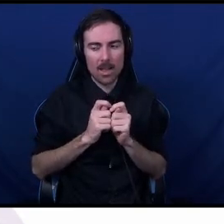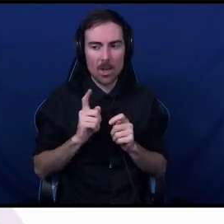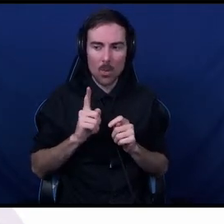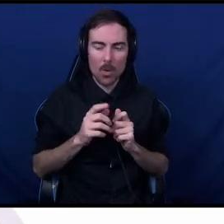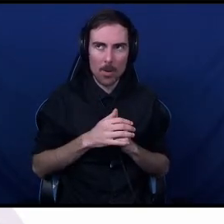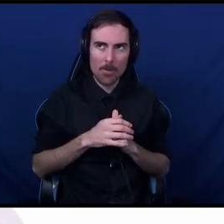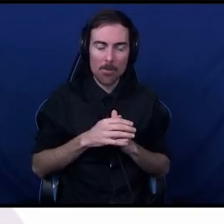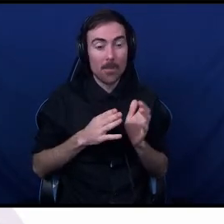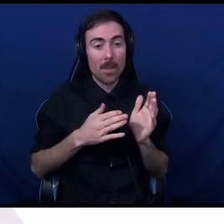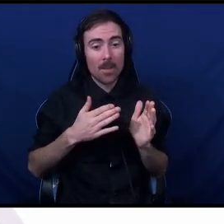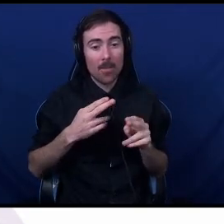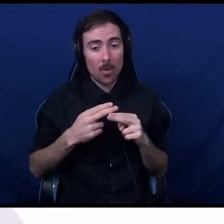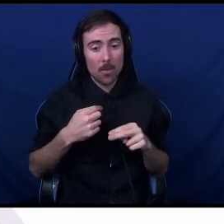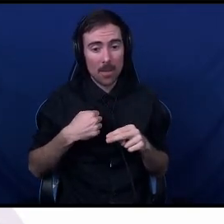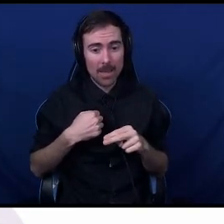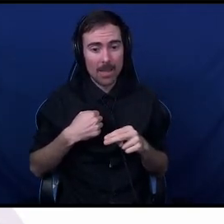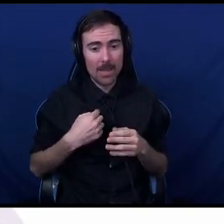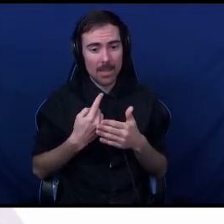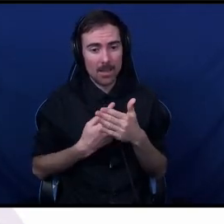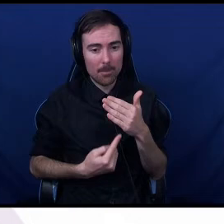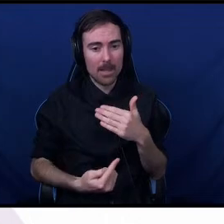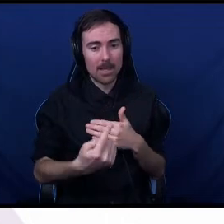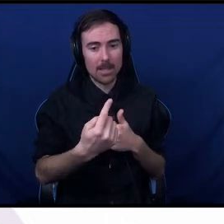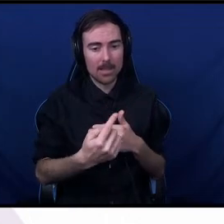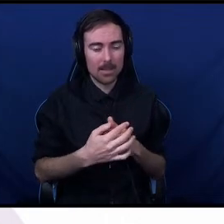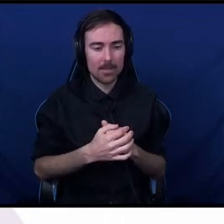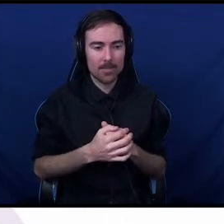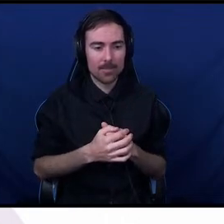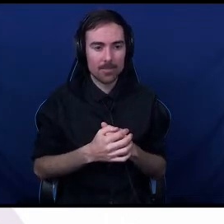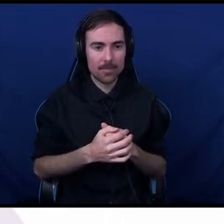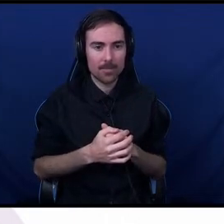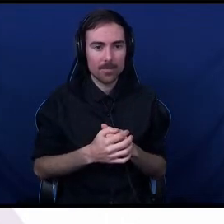me, it's independence. Right. It's the means to be able to do